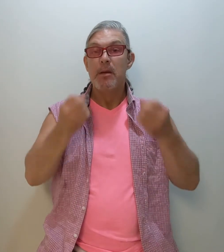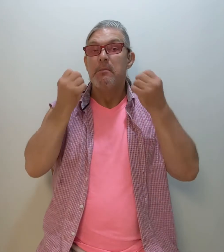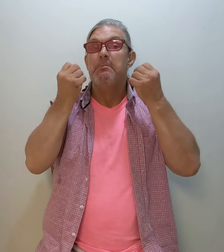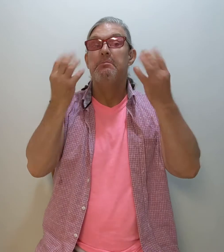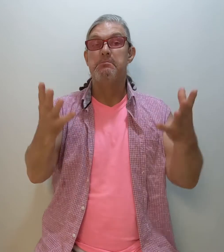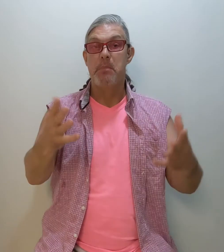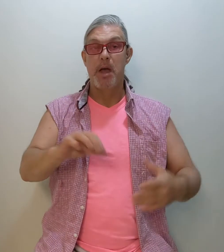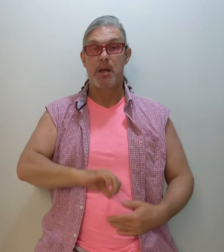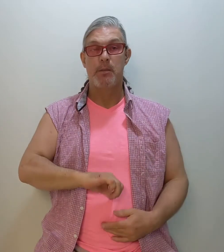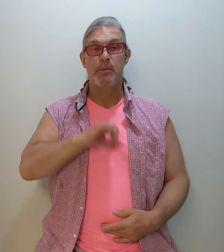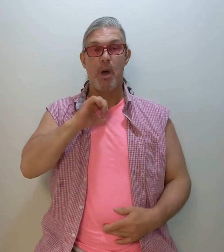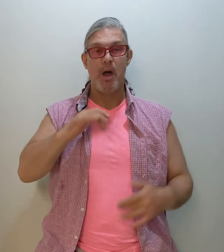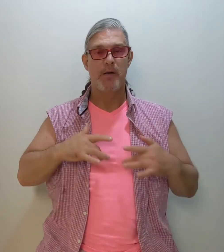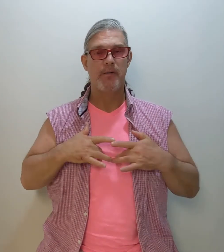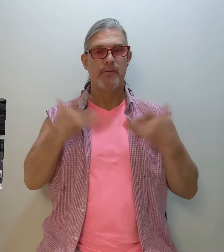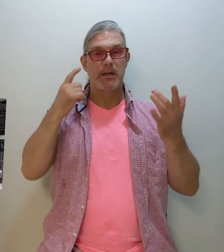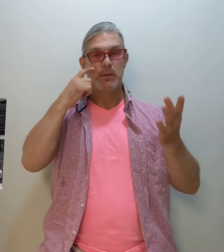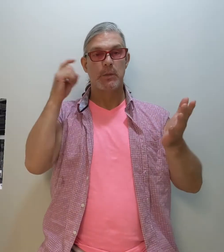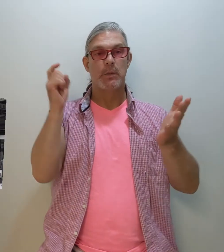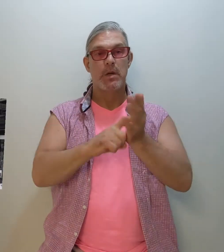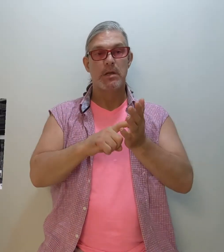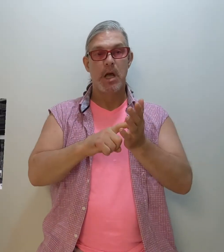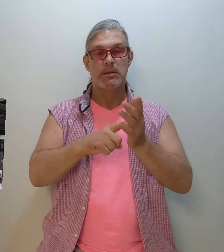Many pride events are held to recognize